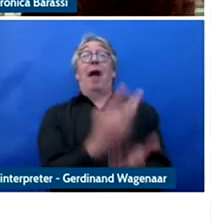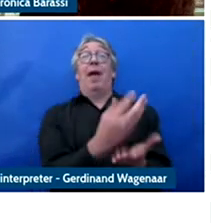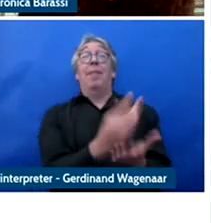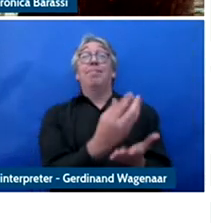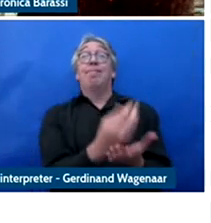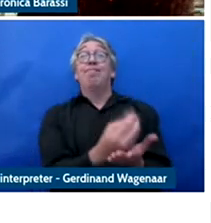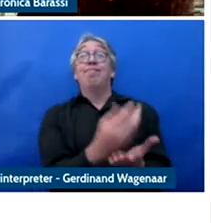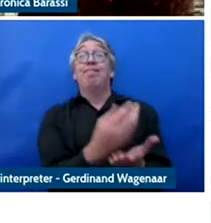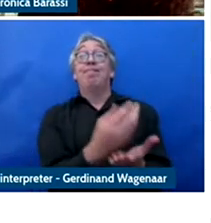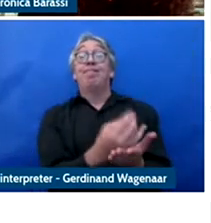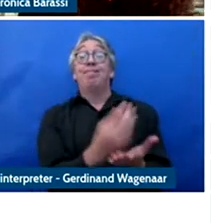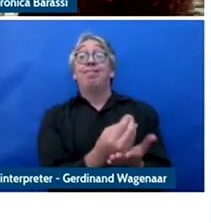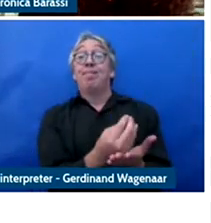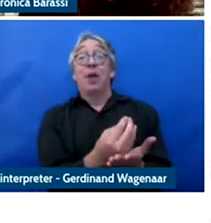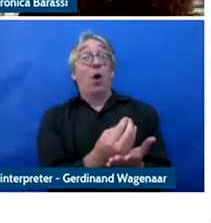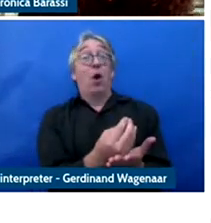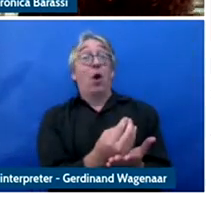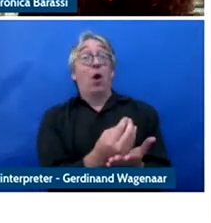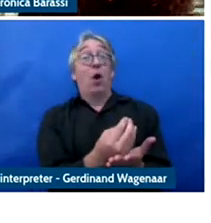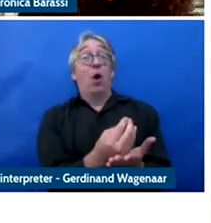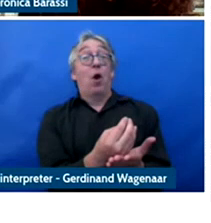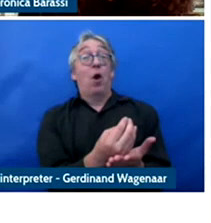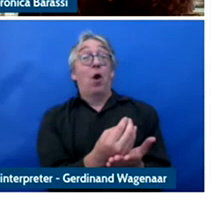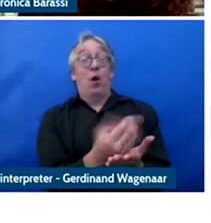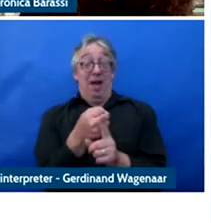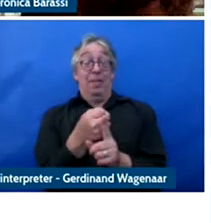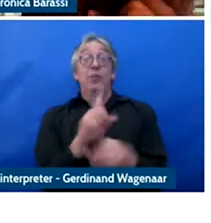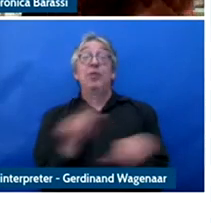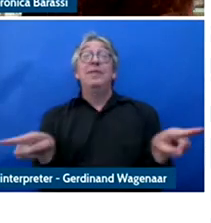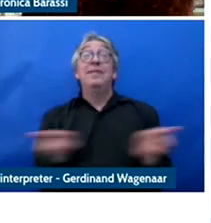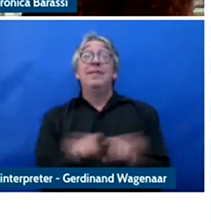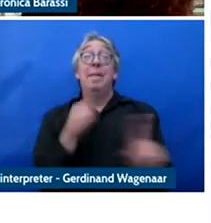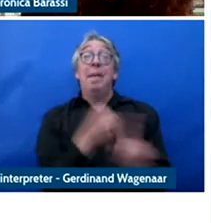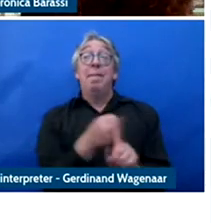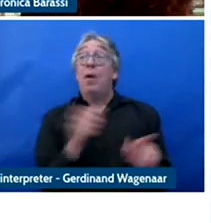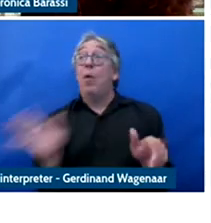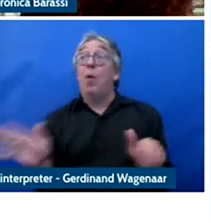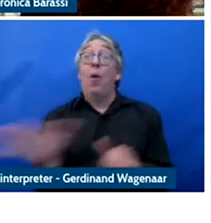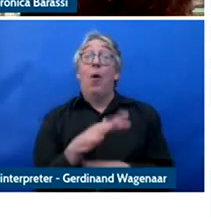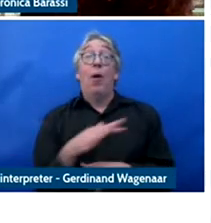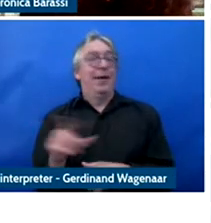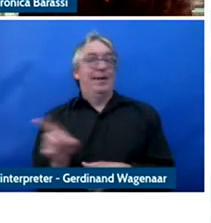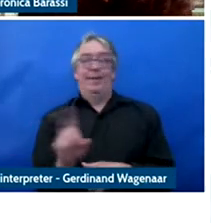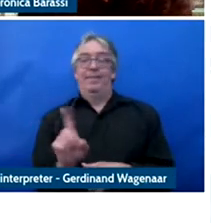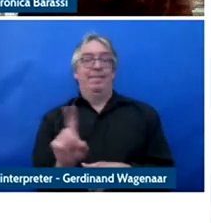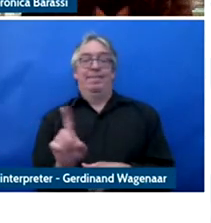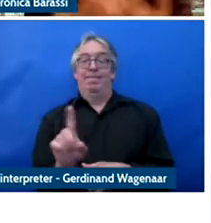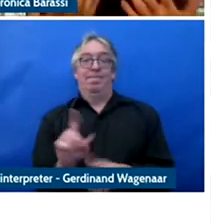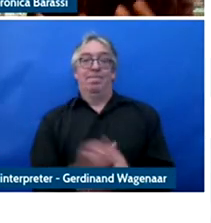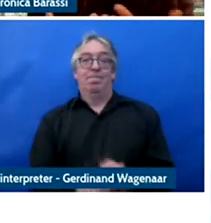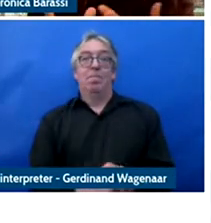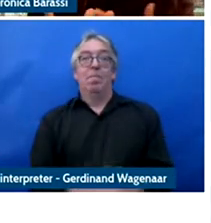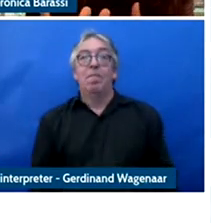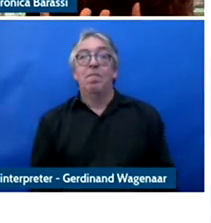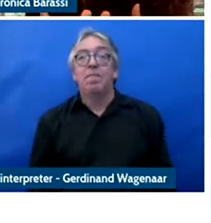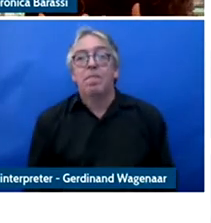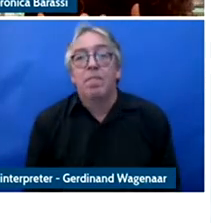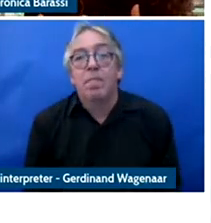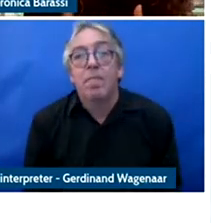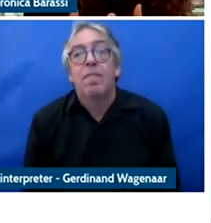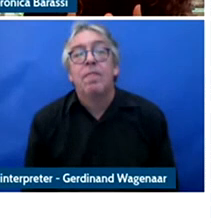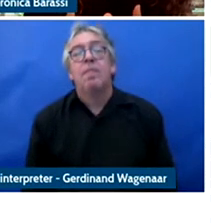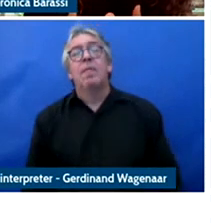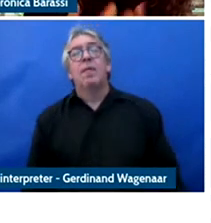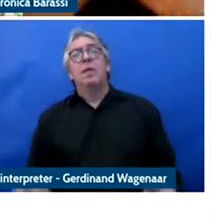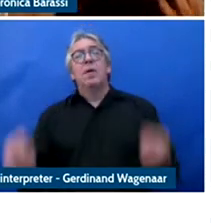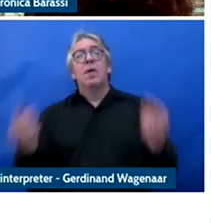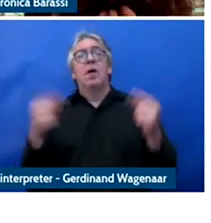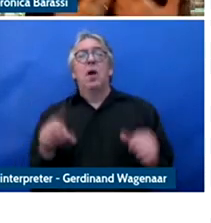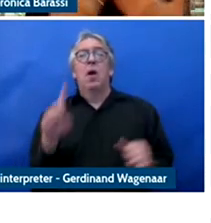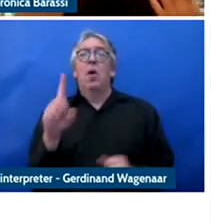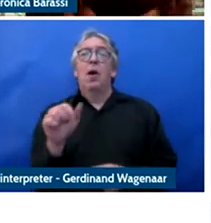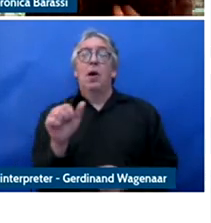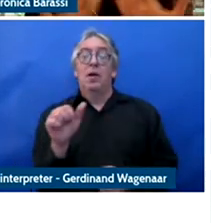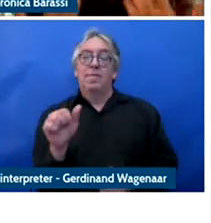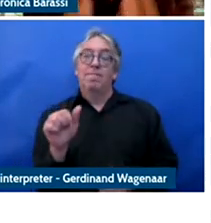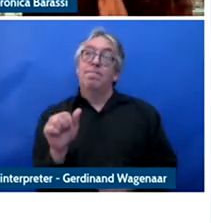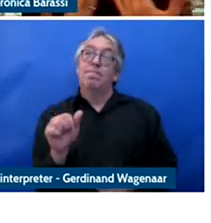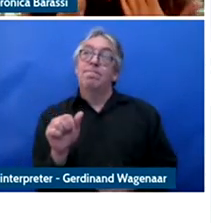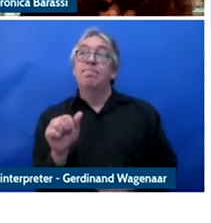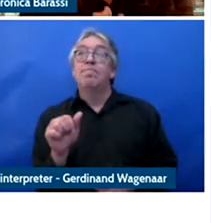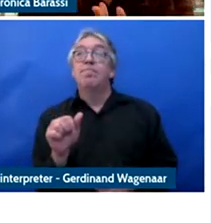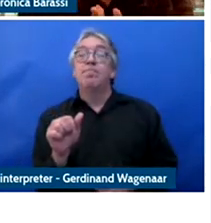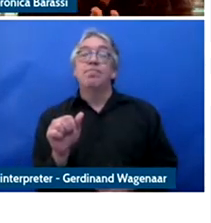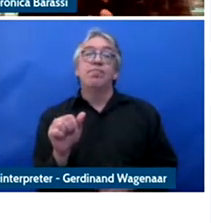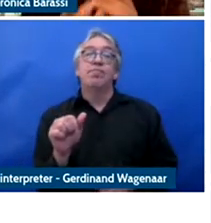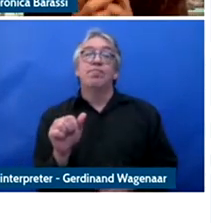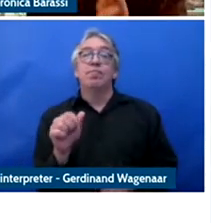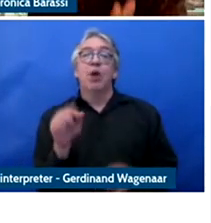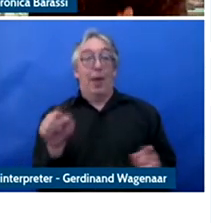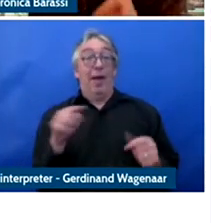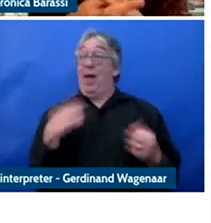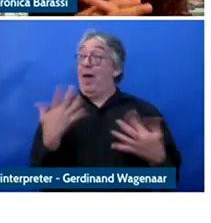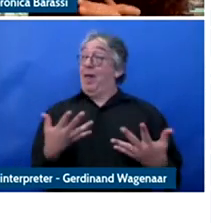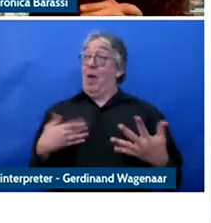And there is another app that emerged from my research and that I wrote in my paper of